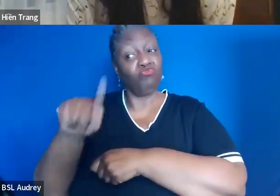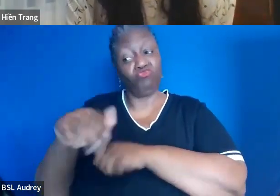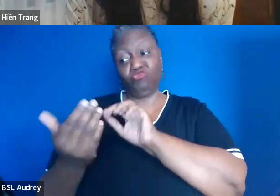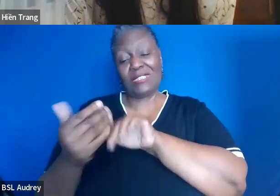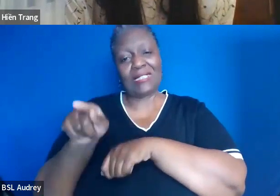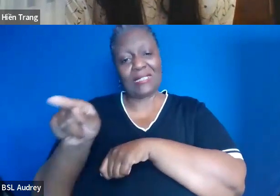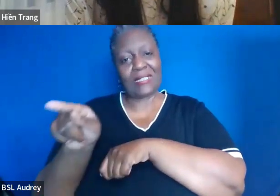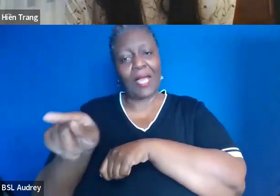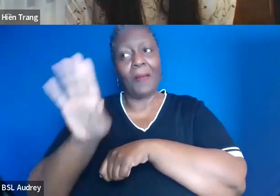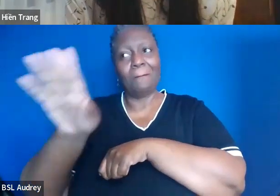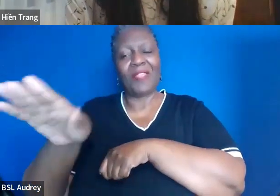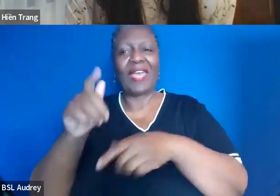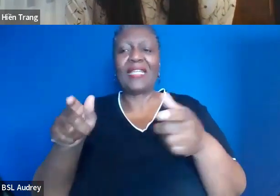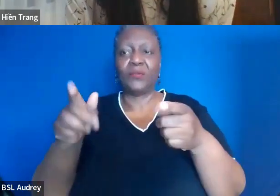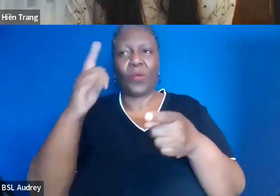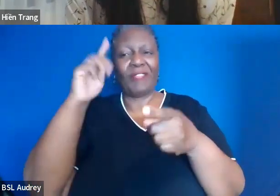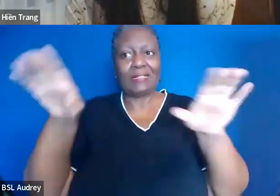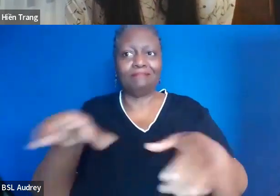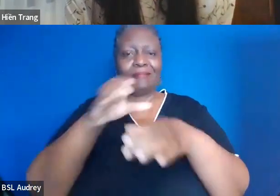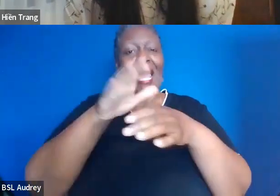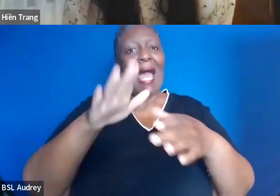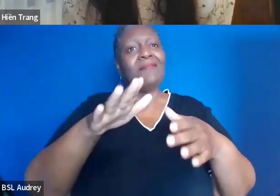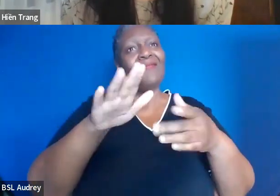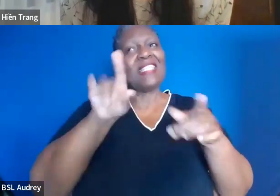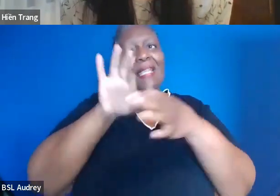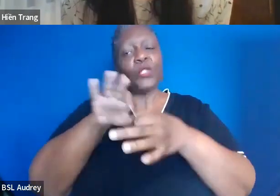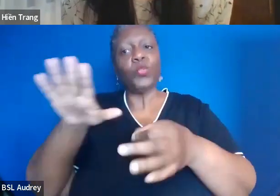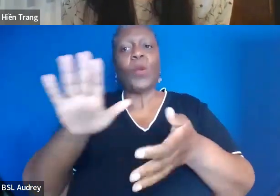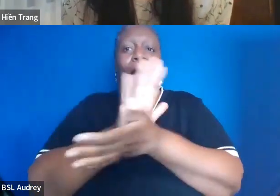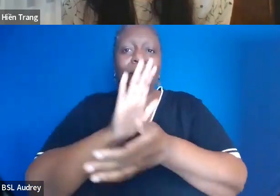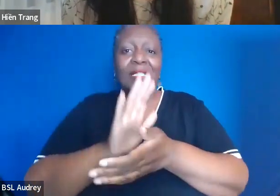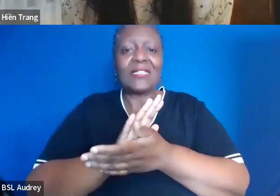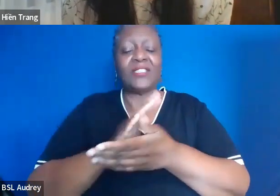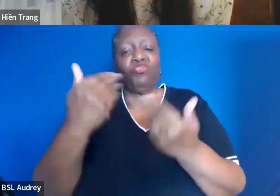for love happiness and richness and I realized coming back that Hồ Xuân Hương